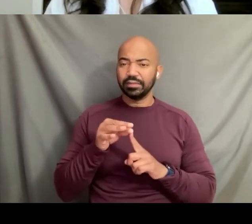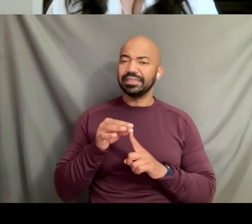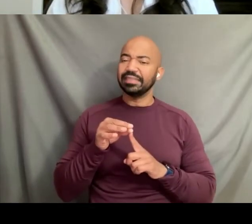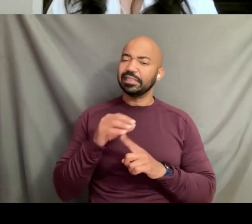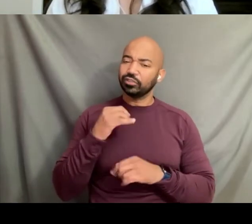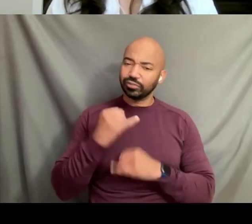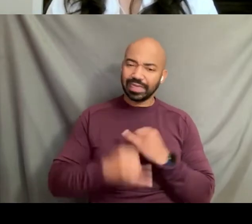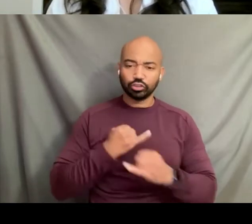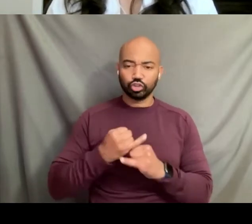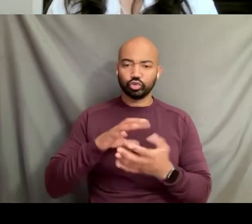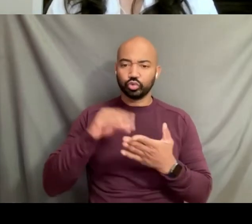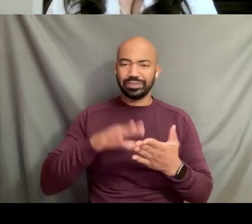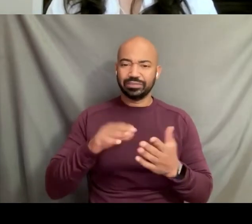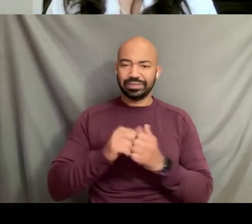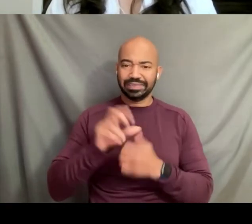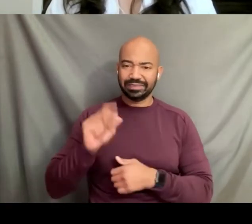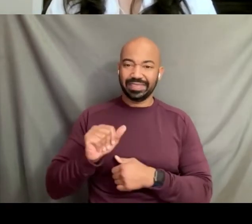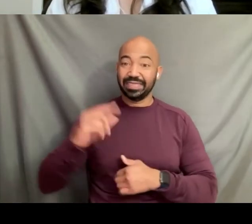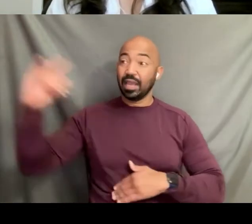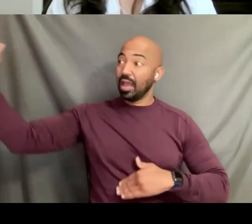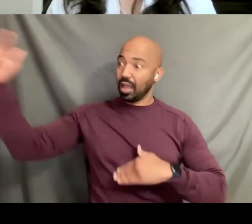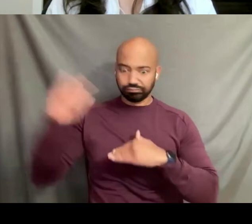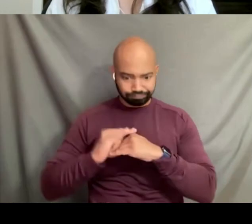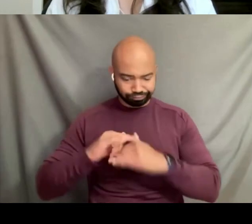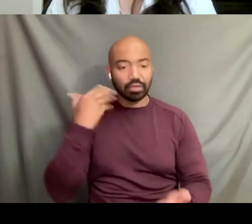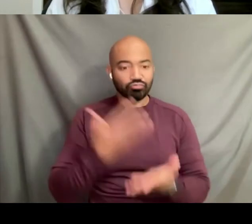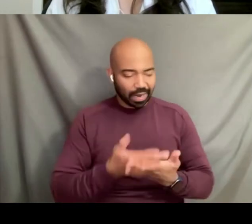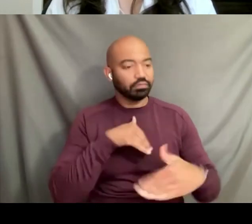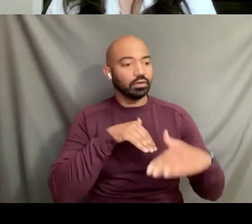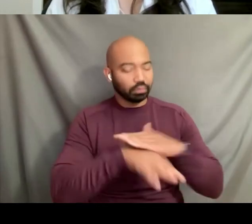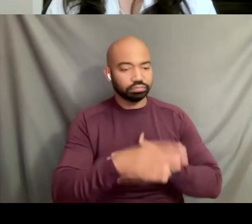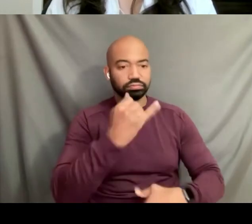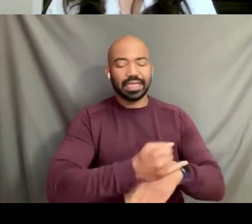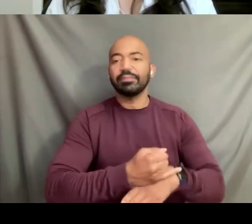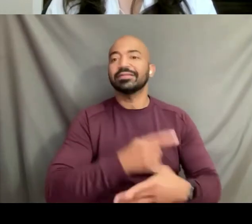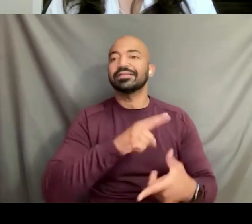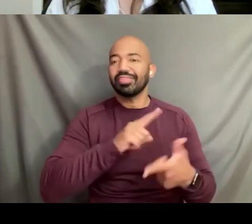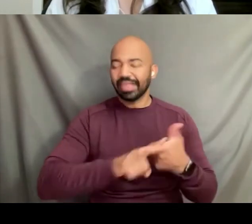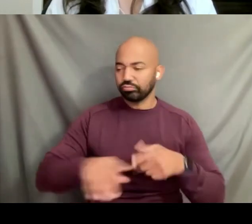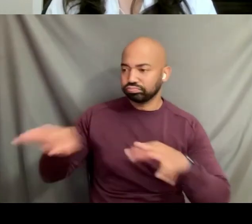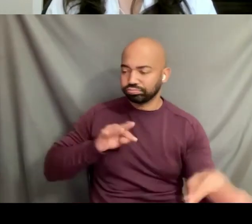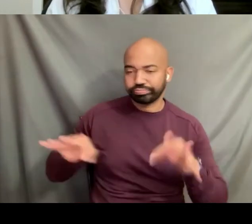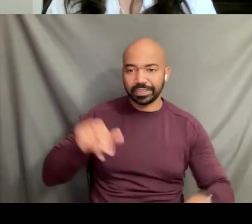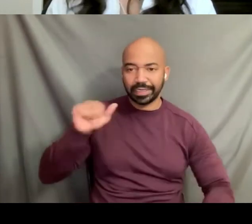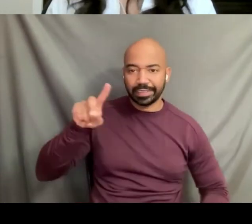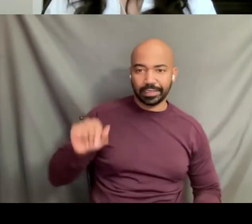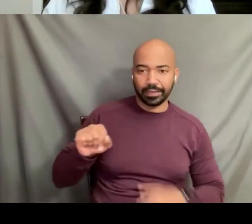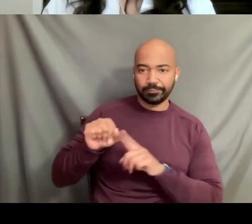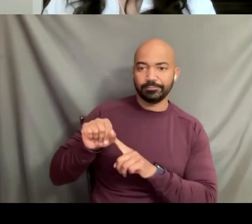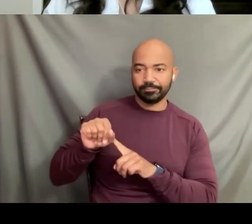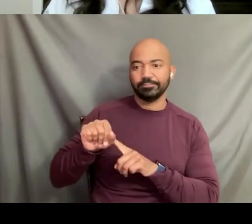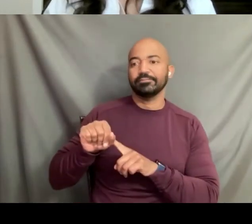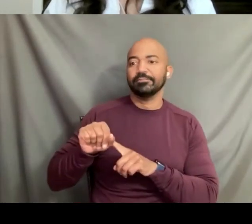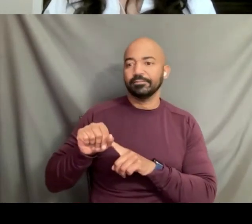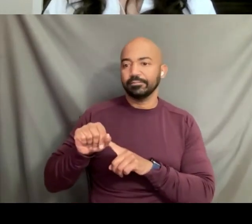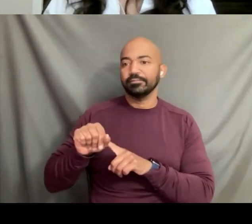and that is why I'm also talking about having a special orientation for people with disabilities